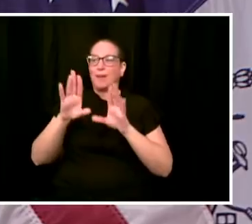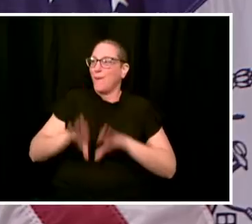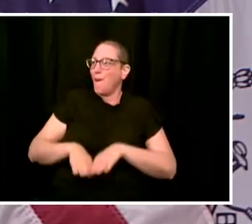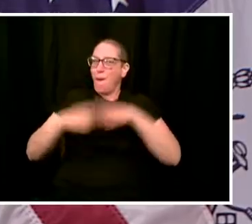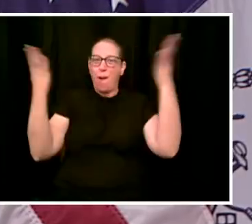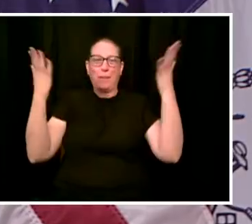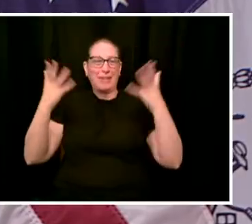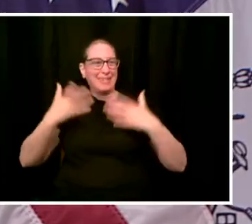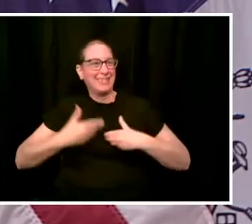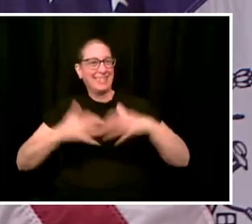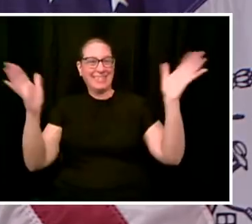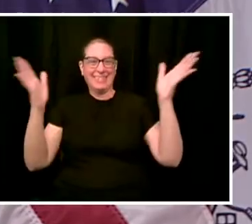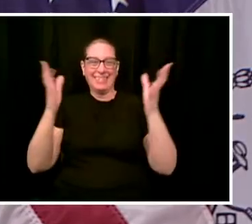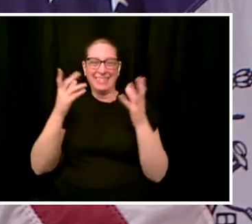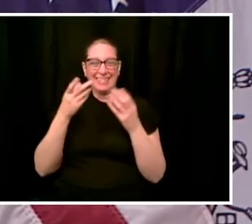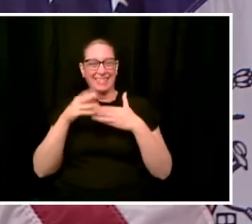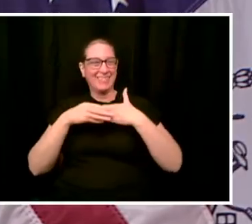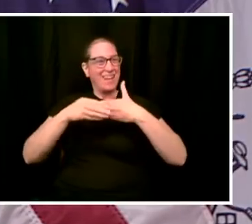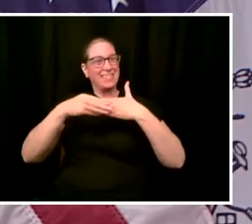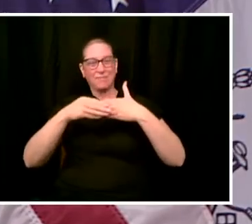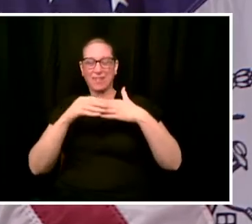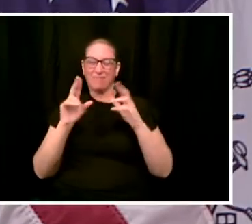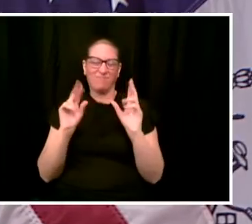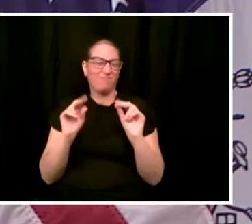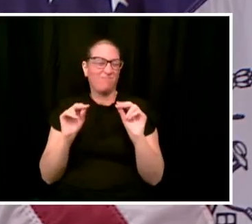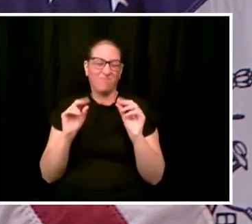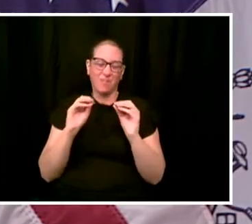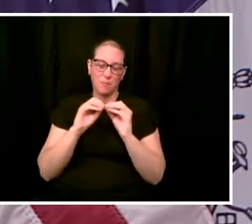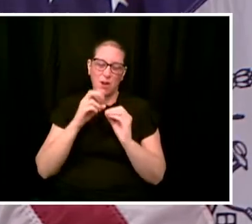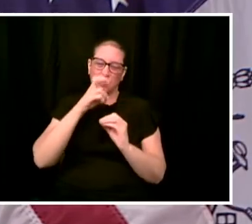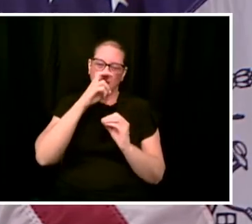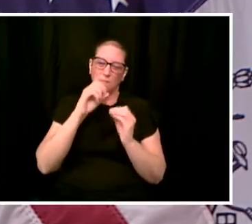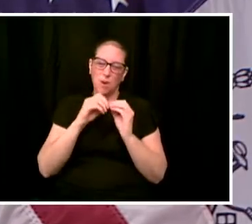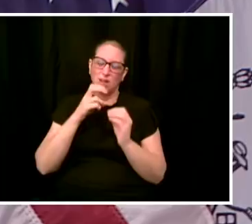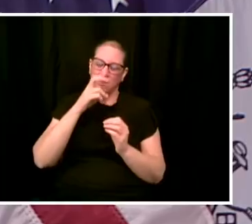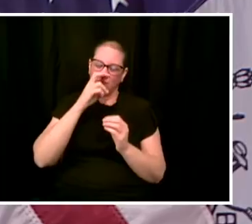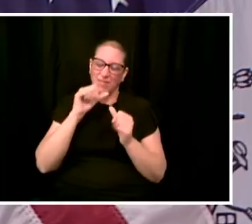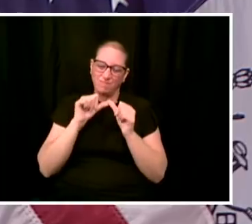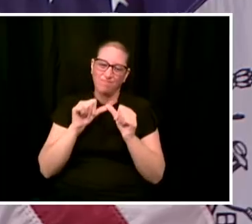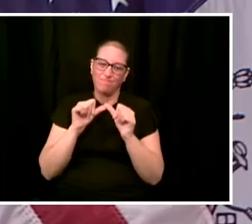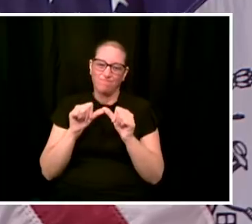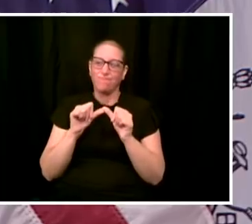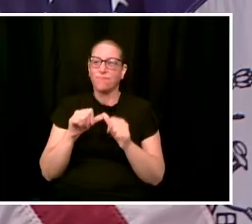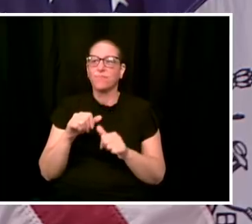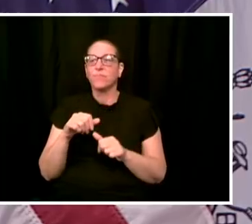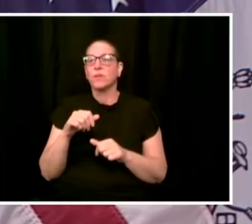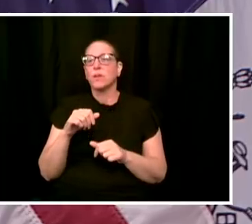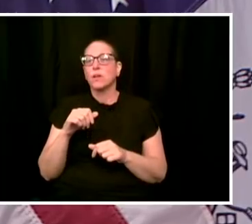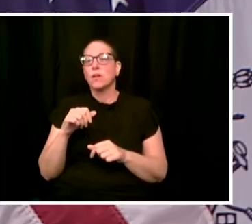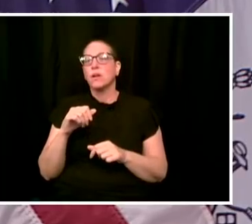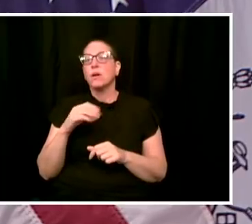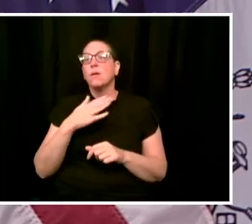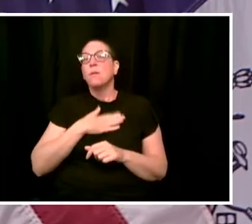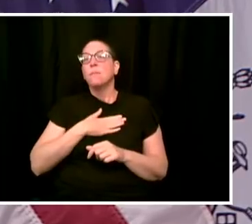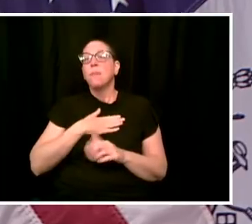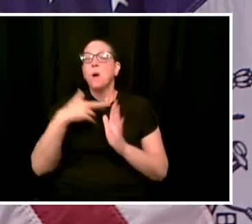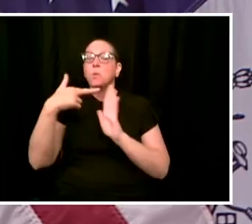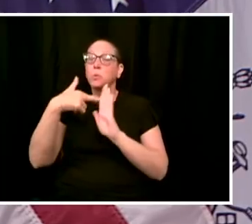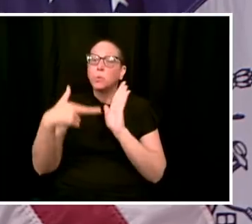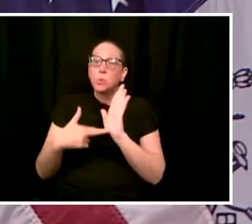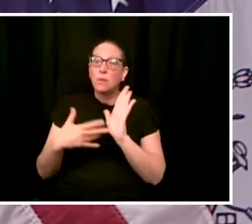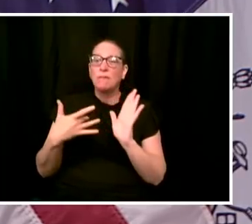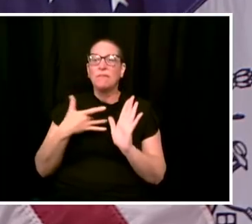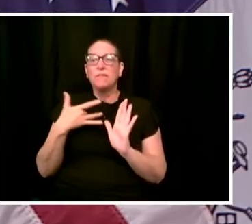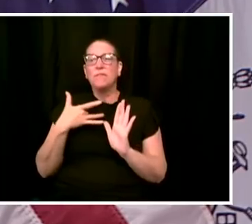FAR FROM THE